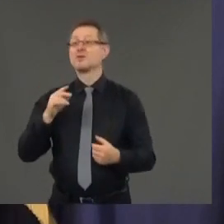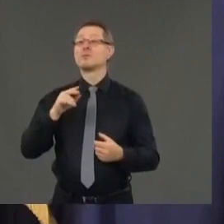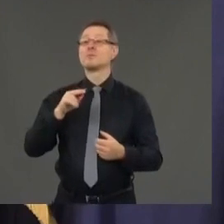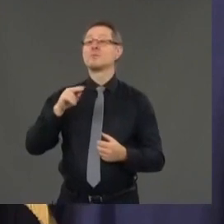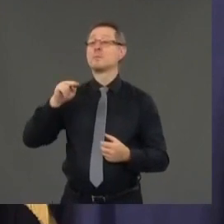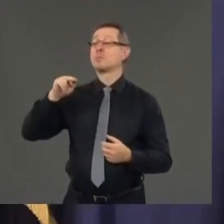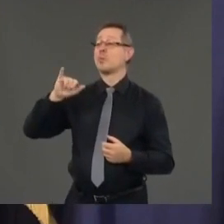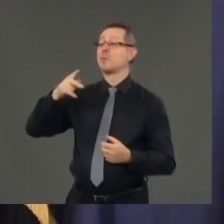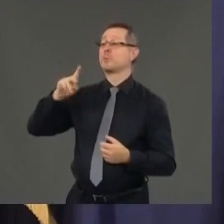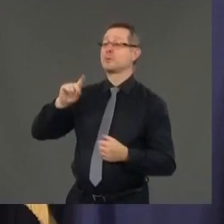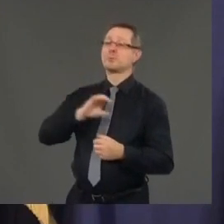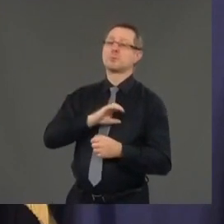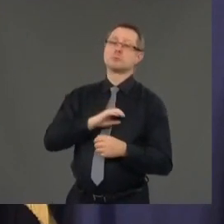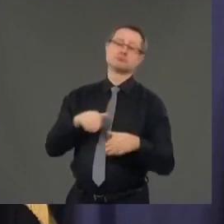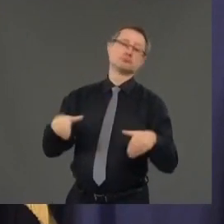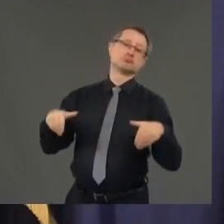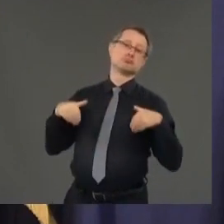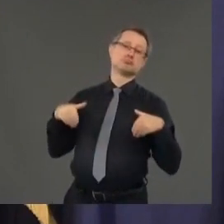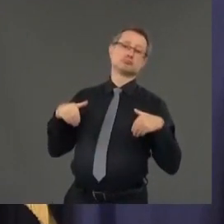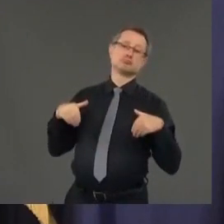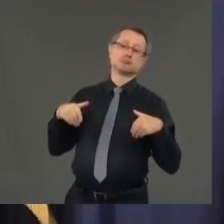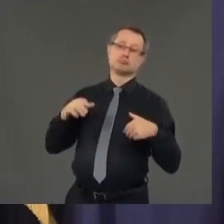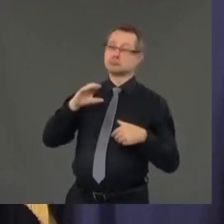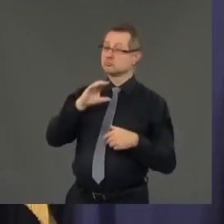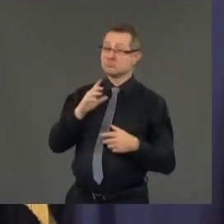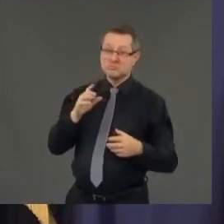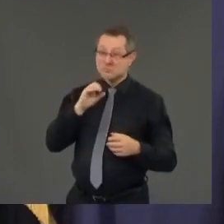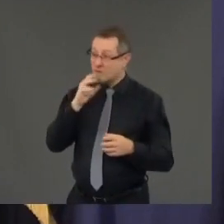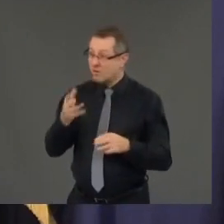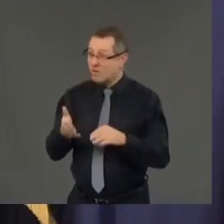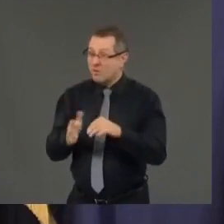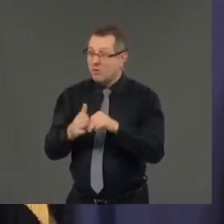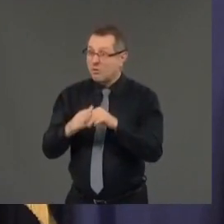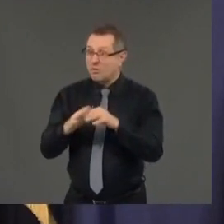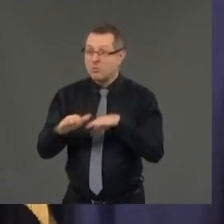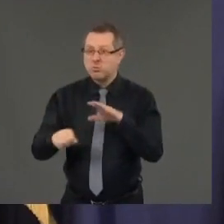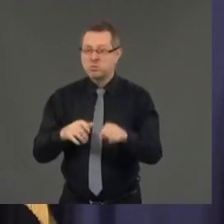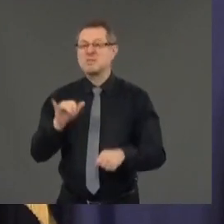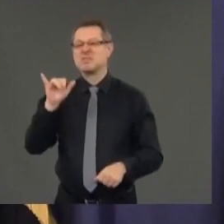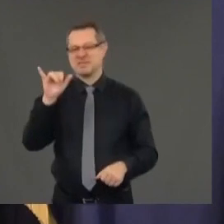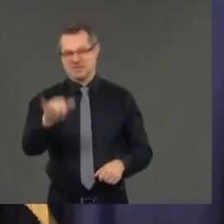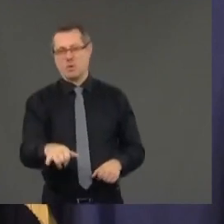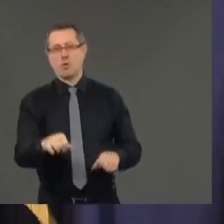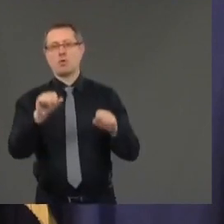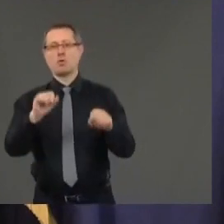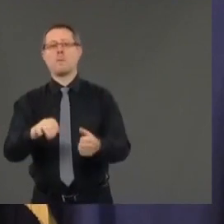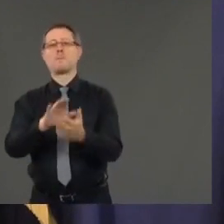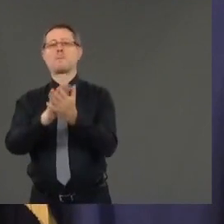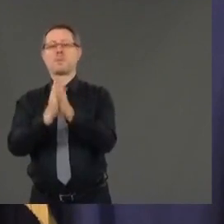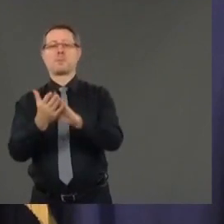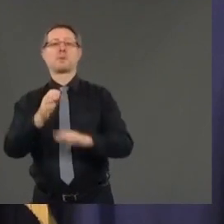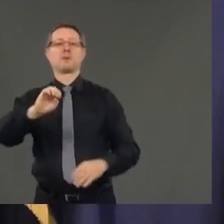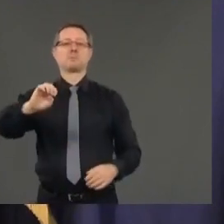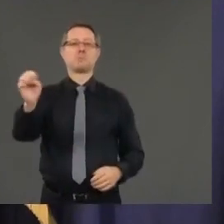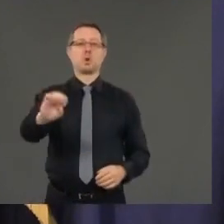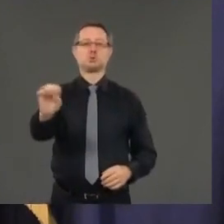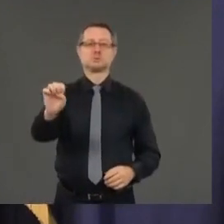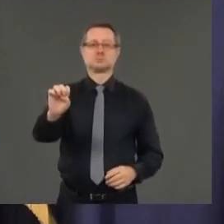HAD THE CITY NOT DEPLOYED MORE NYPD OFFICERS, IF THAT LOOTING